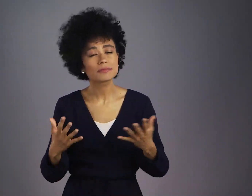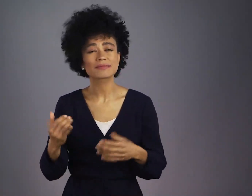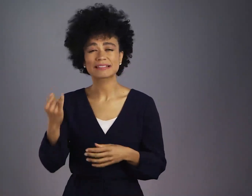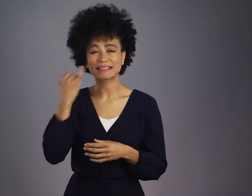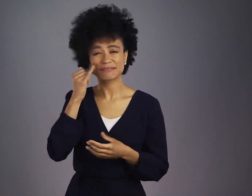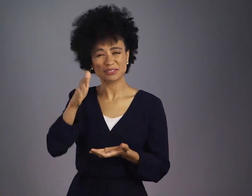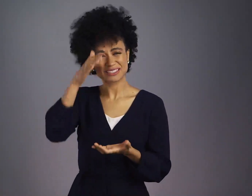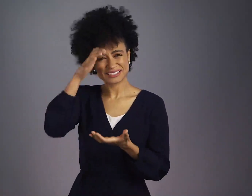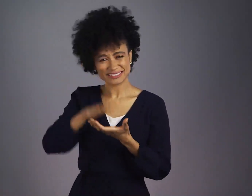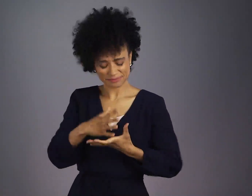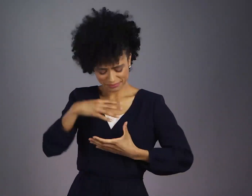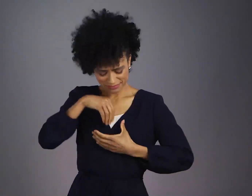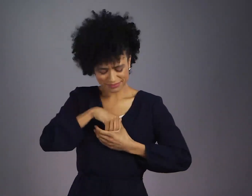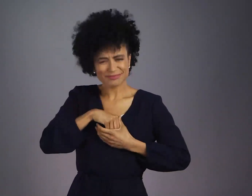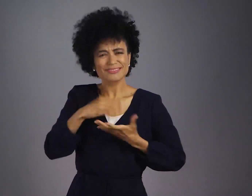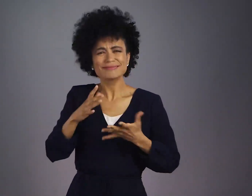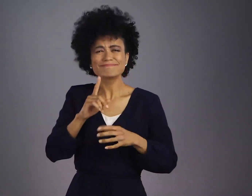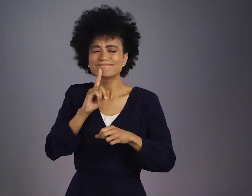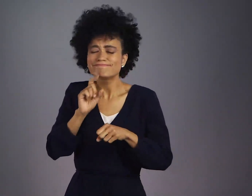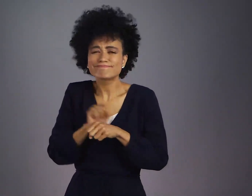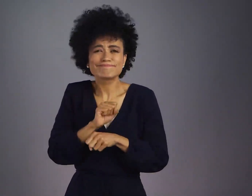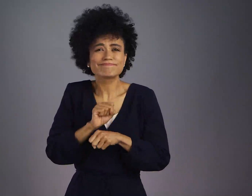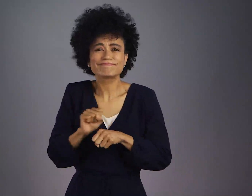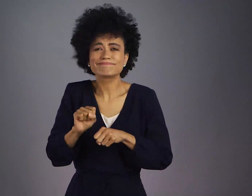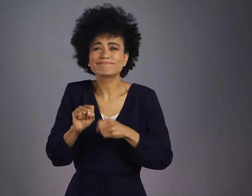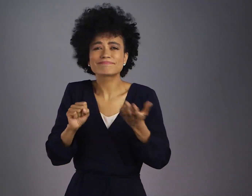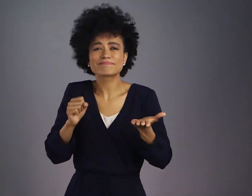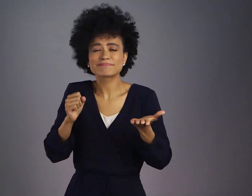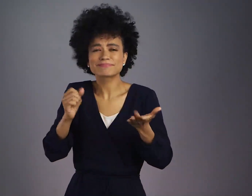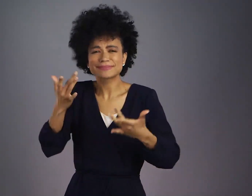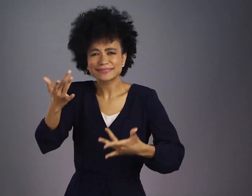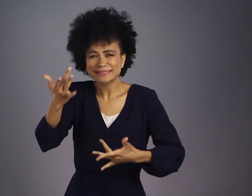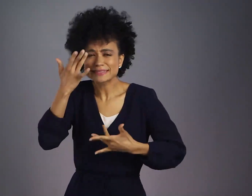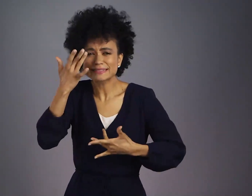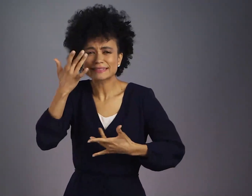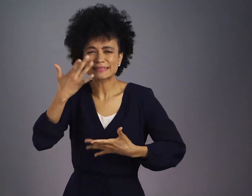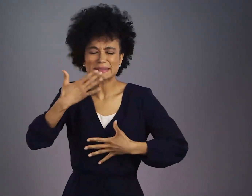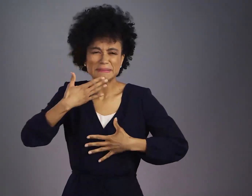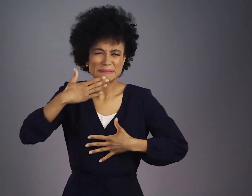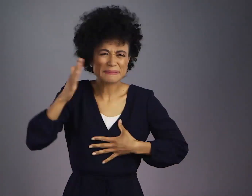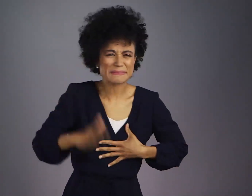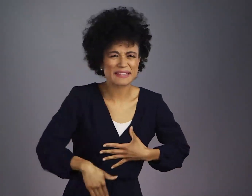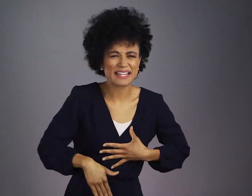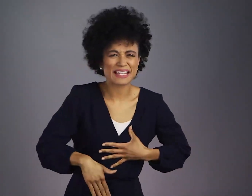Especially when he has before him a way to stop his drinking and abuse if he really wants to pay the price.